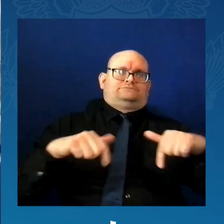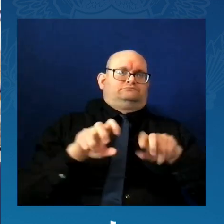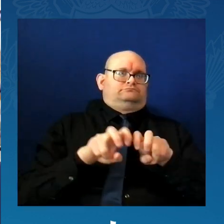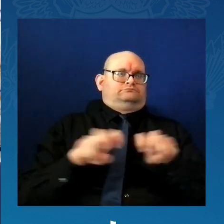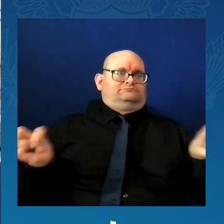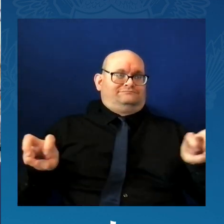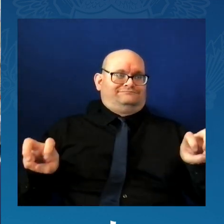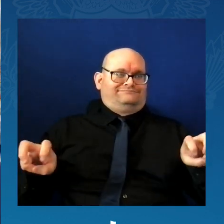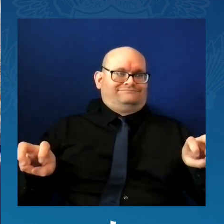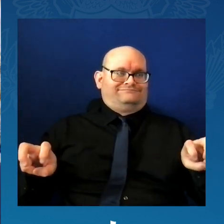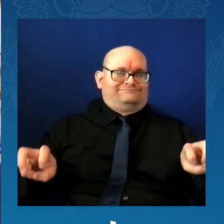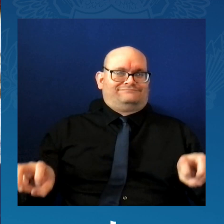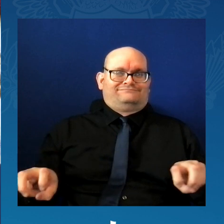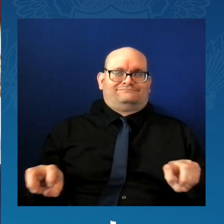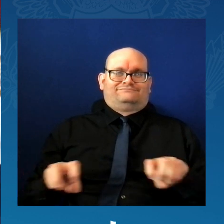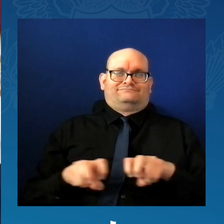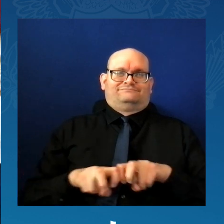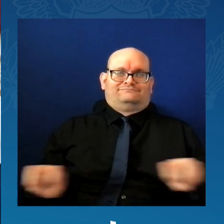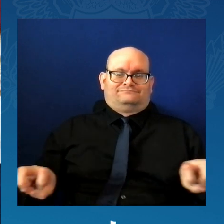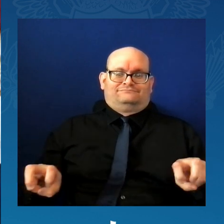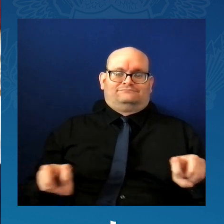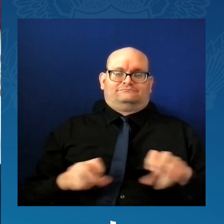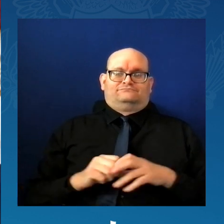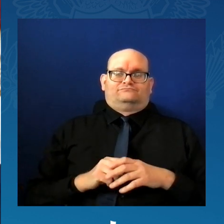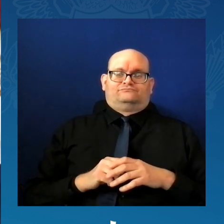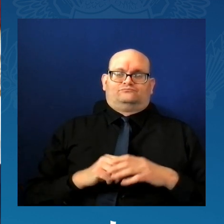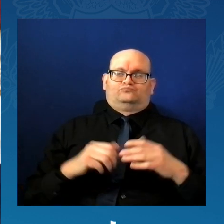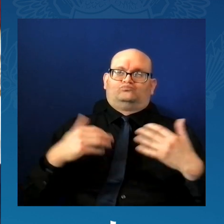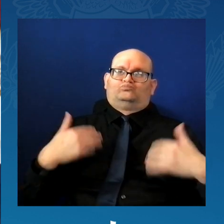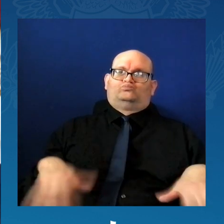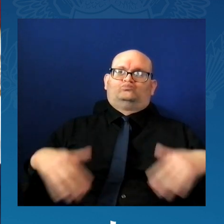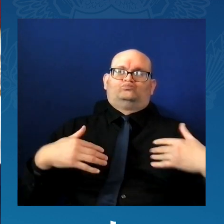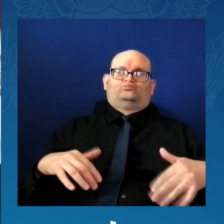of experts and of academic leaders. I think today we've all heard